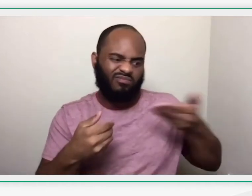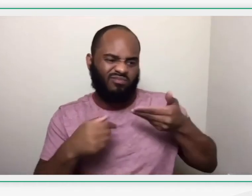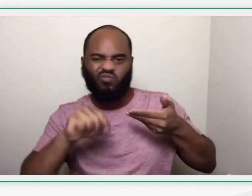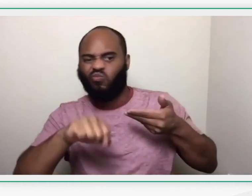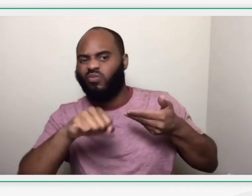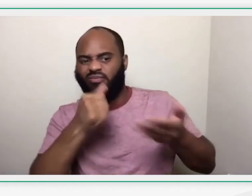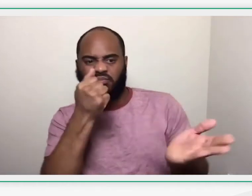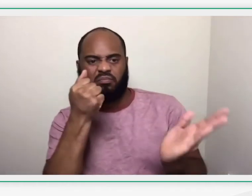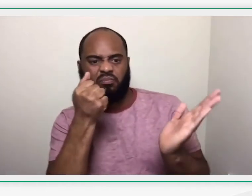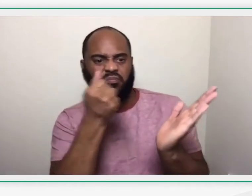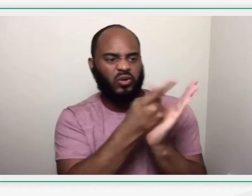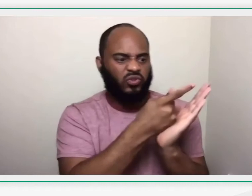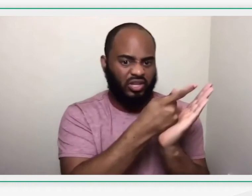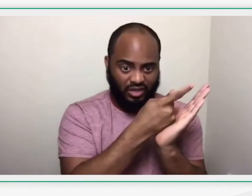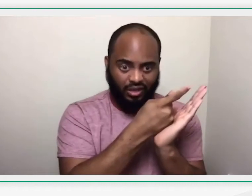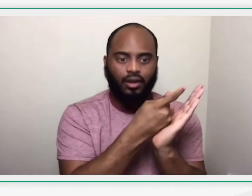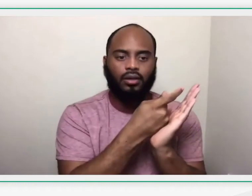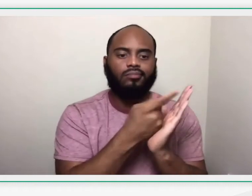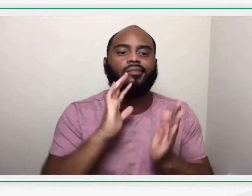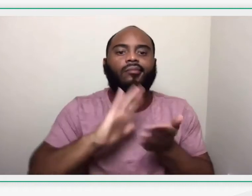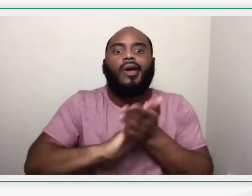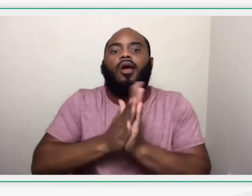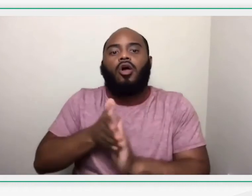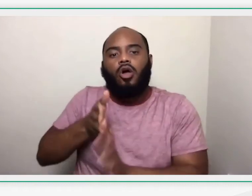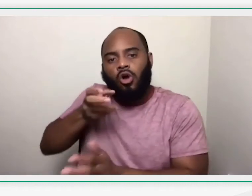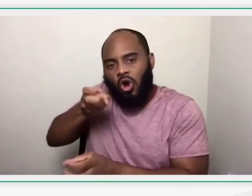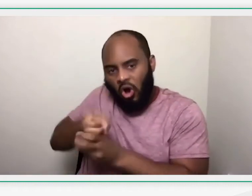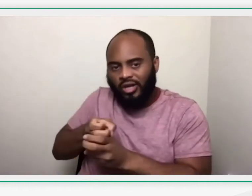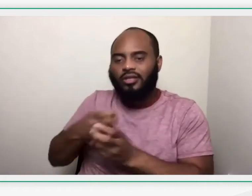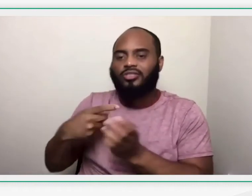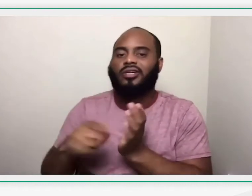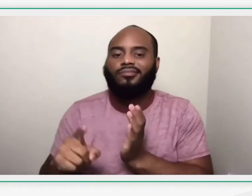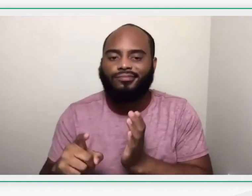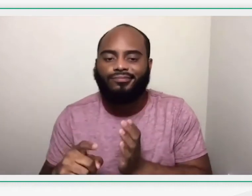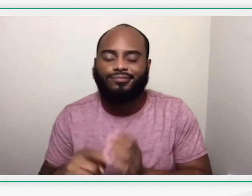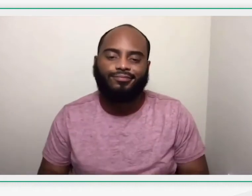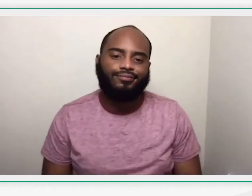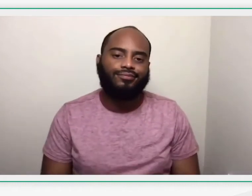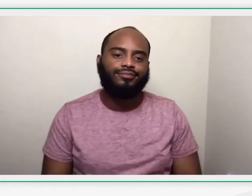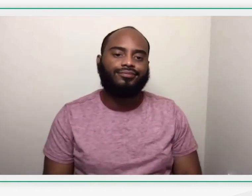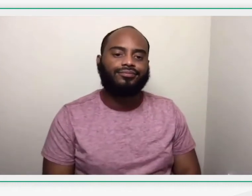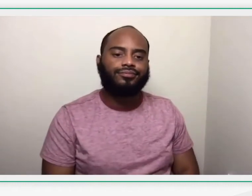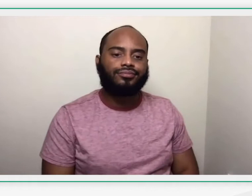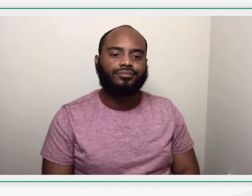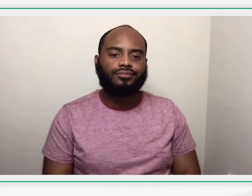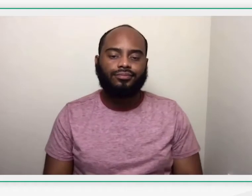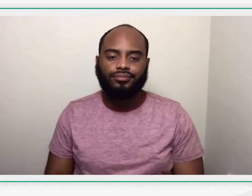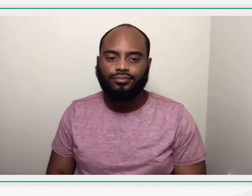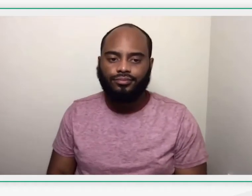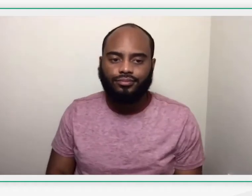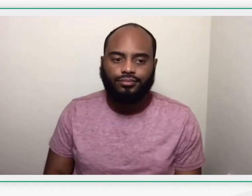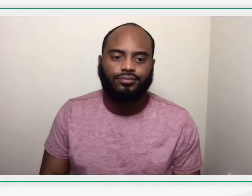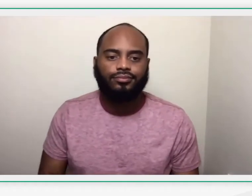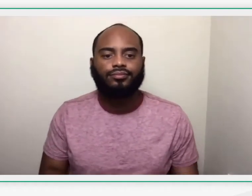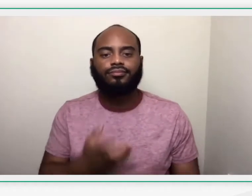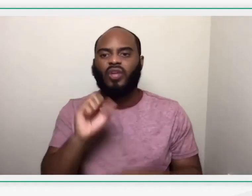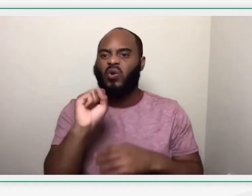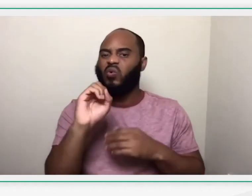And if you like that offer, and accept that offer, then at that point, that particular lender or entity would do a hard inquiry to verify and double check.